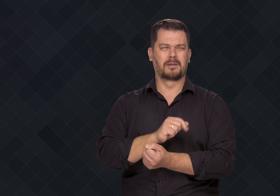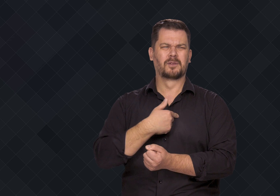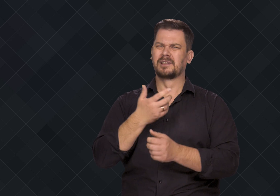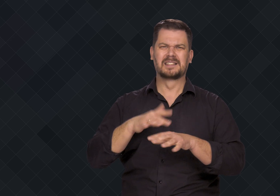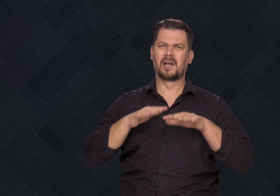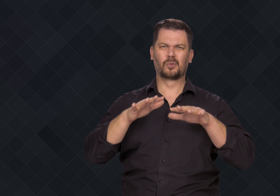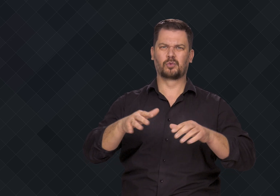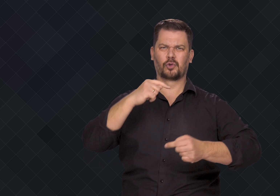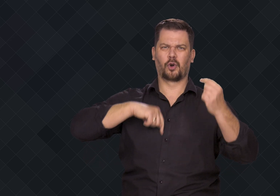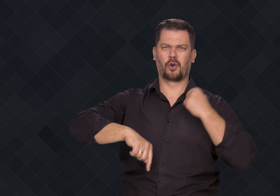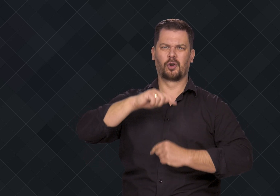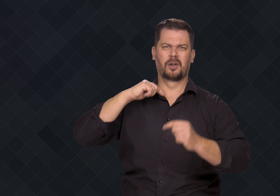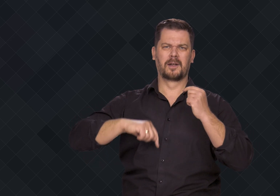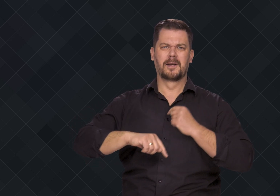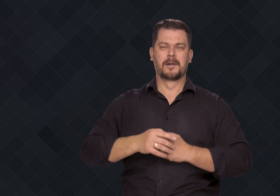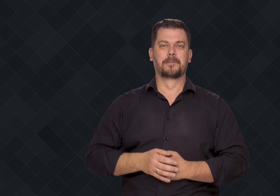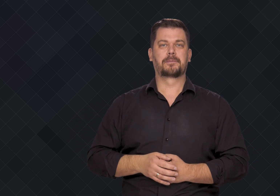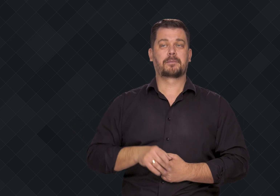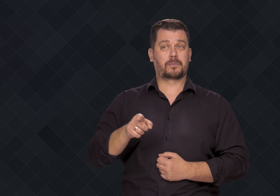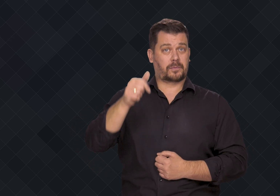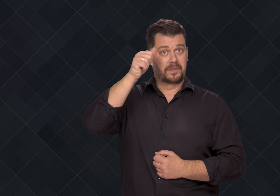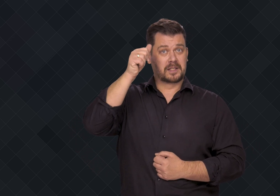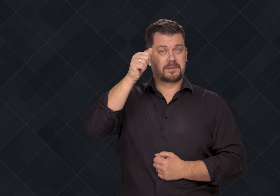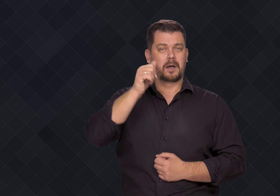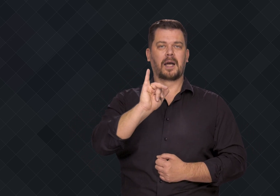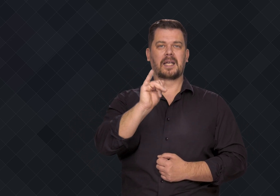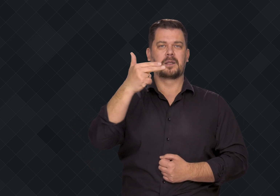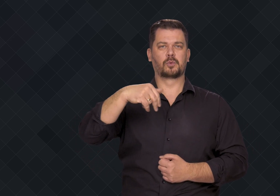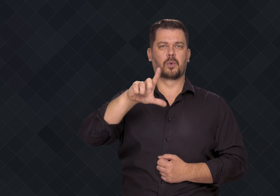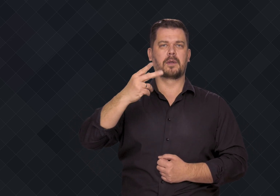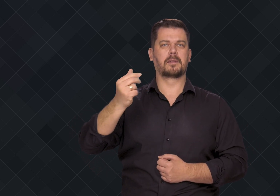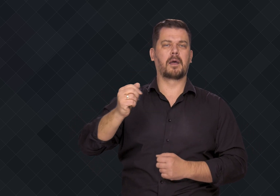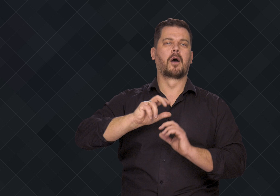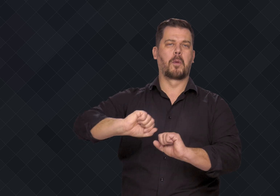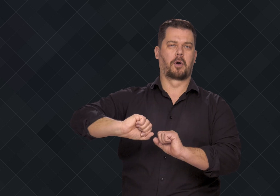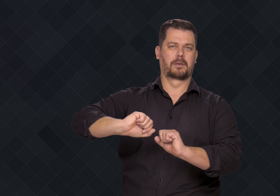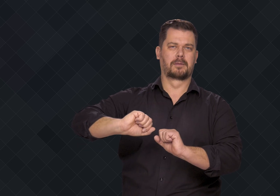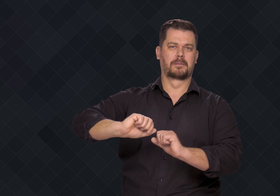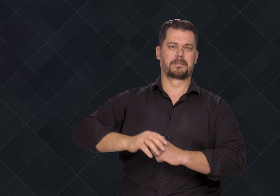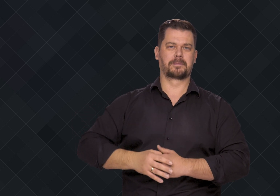because for many years there's been too much of it in the body. This state of the body is called insulin resistance.